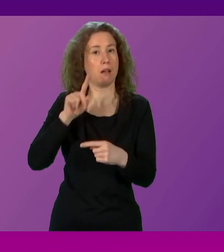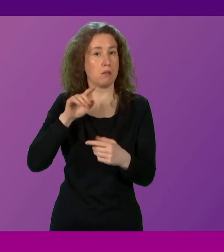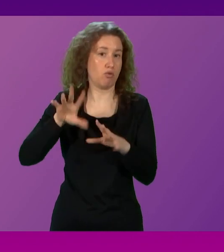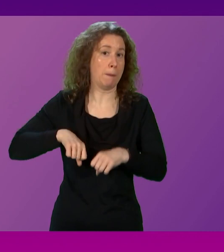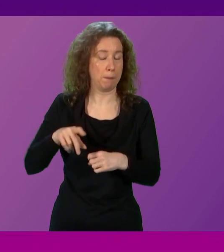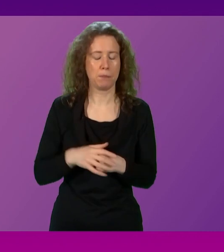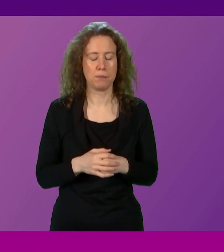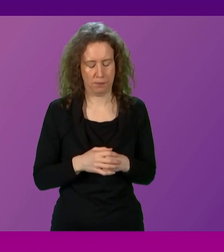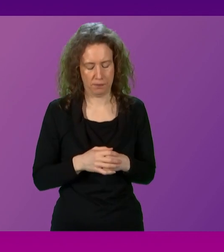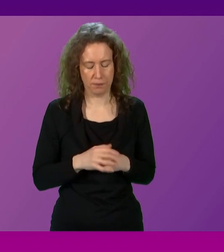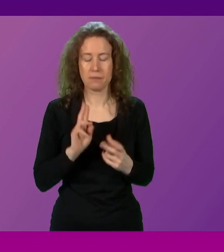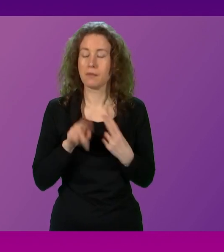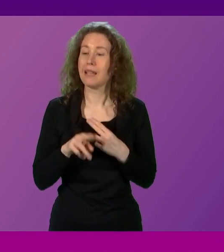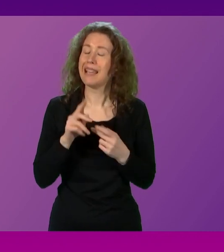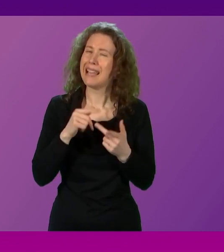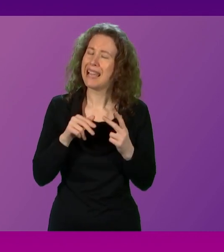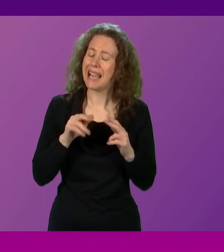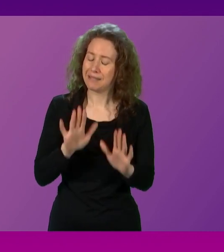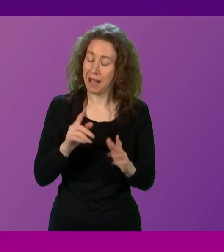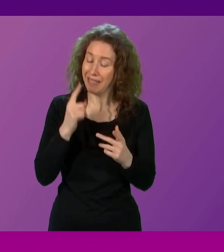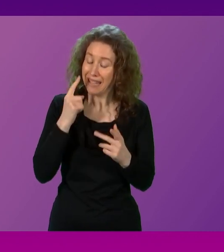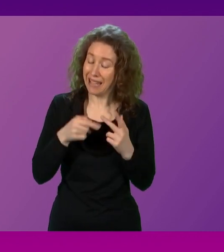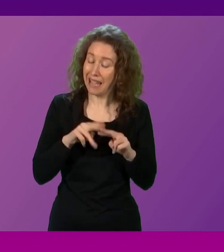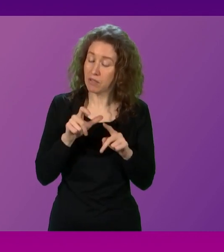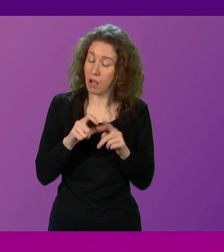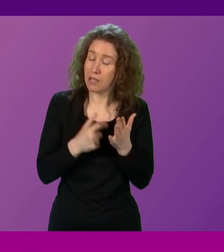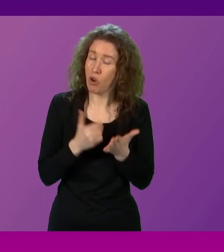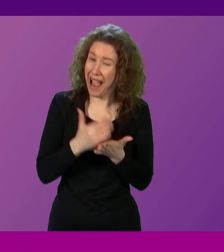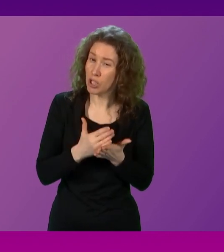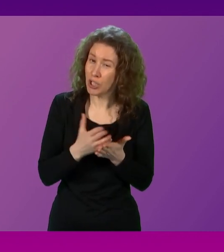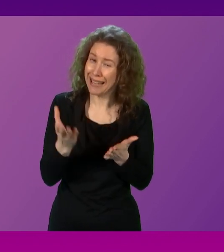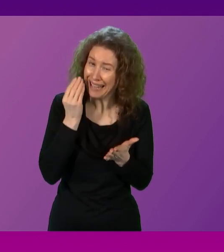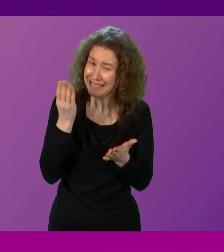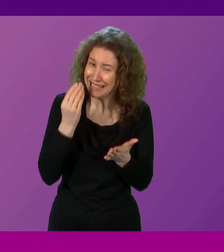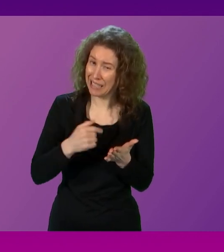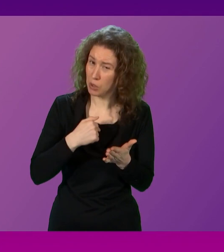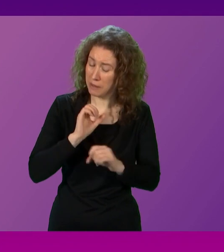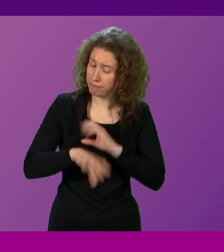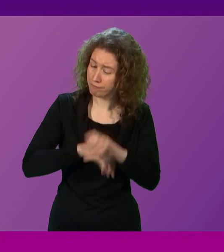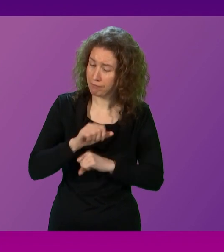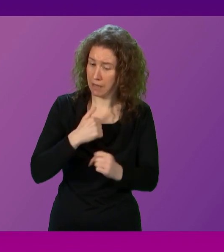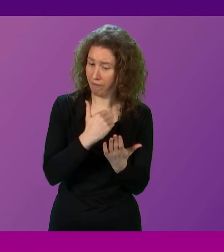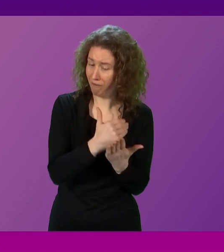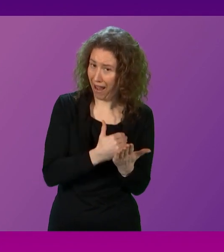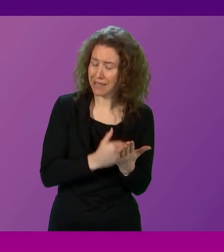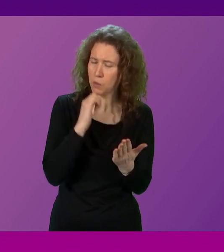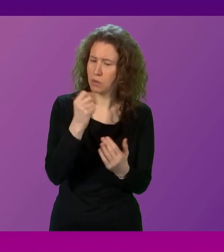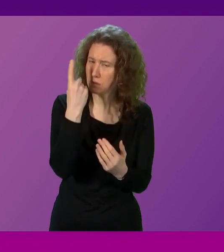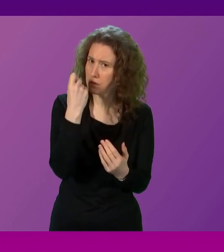If Douglas Ross was listening and paying attention to the facts that I am setting out, he would know what I am saying.